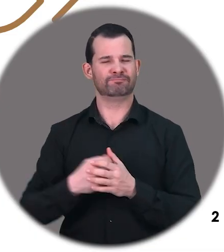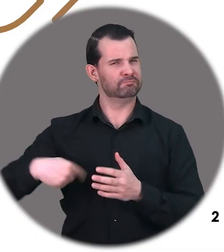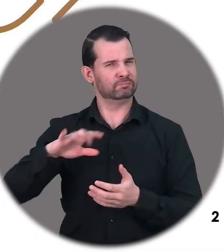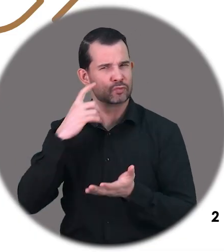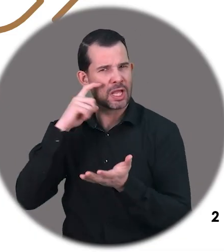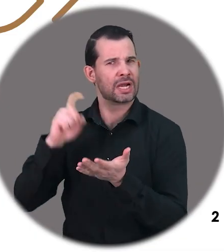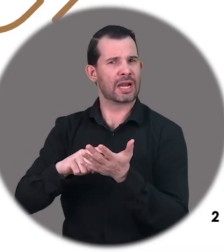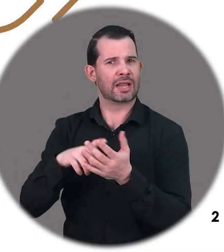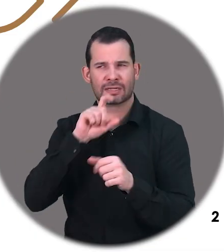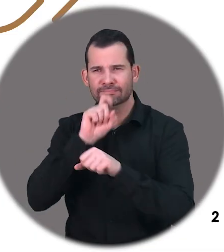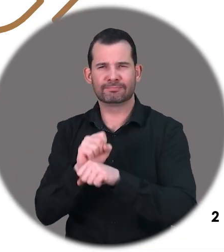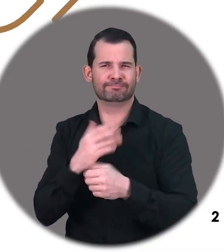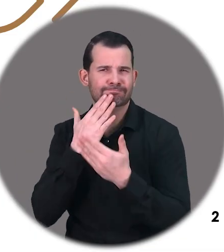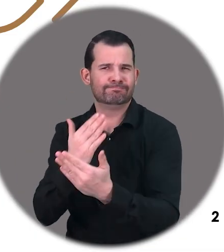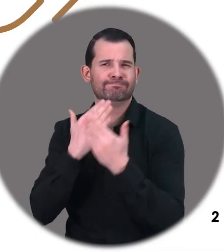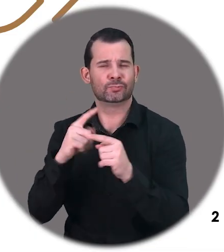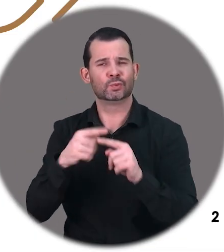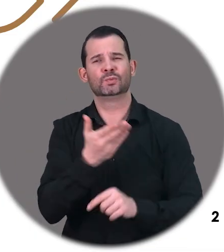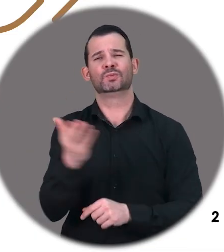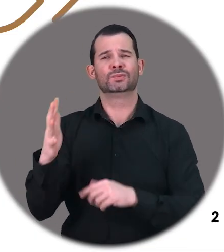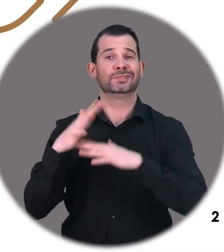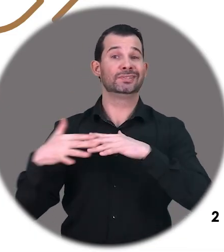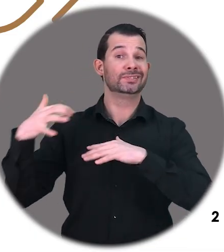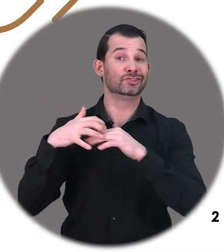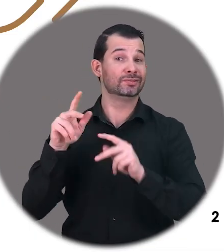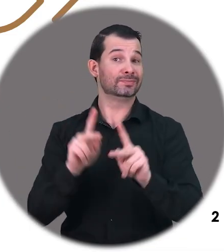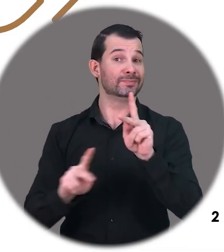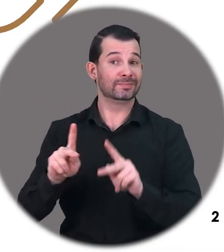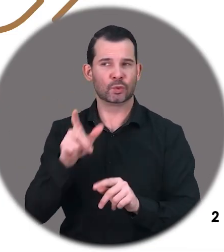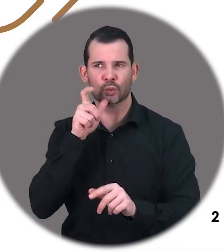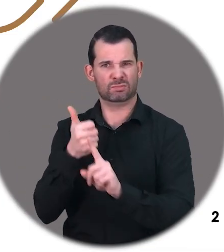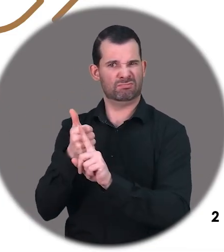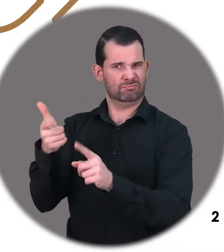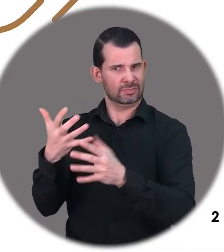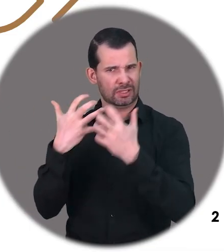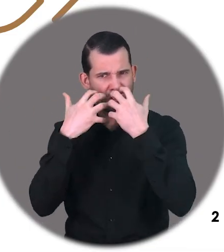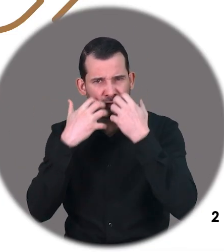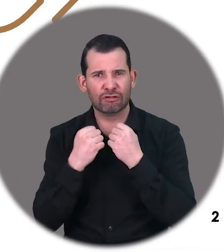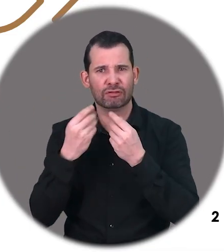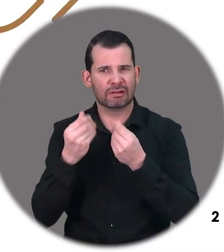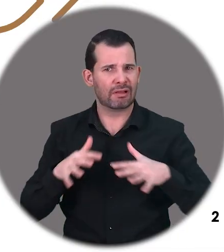We recognize and extend our gratitude to the Indigenous peoples who have cared for these lands